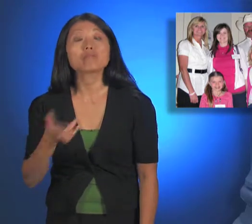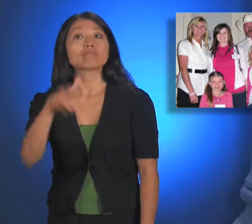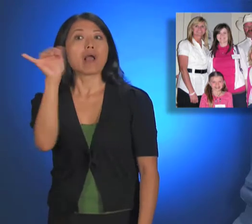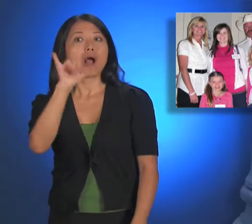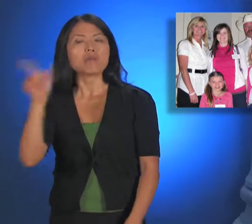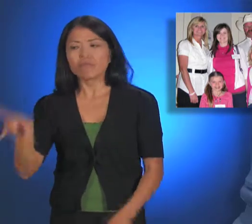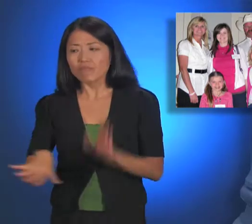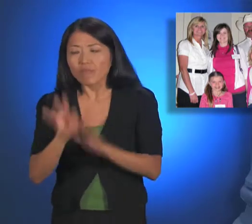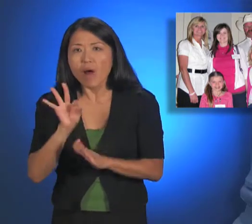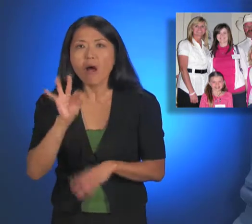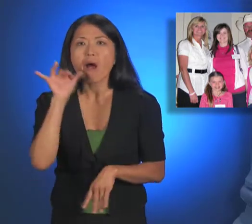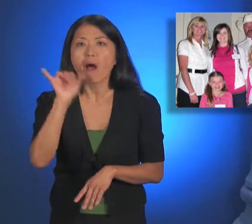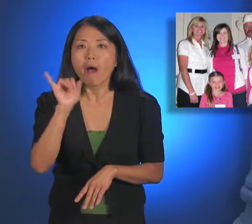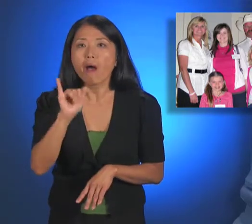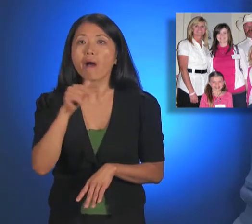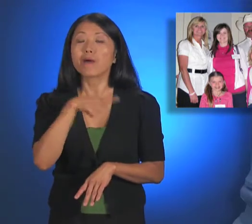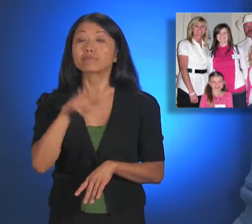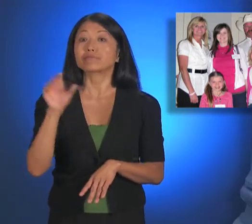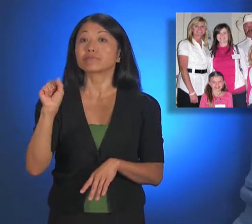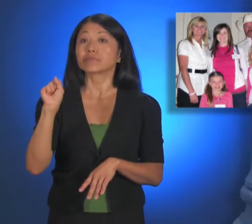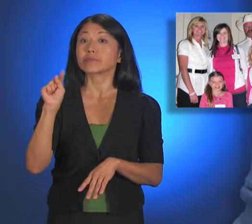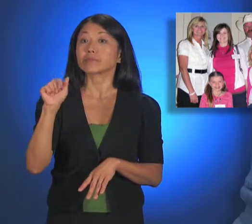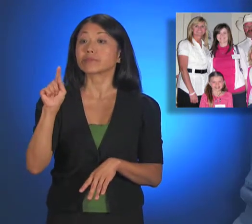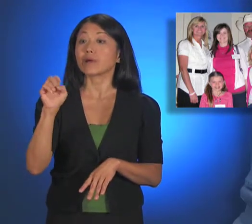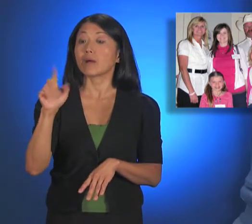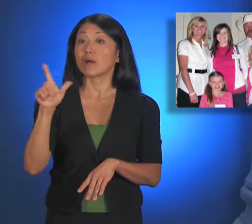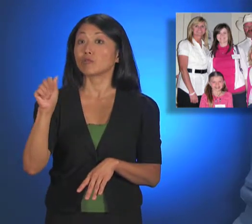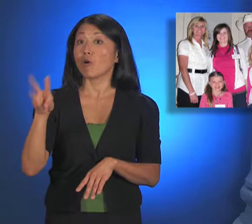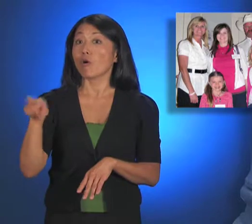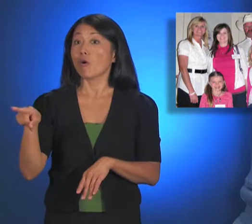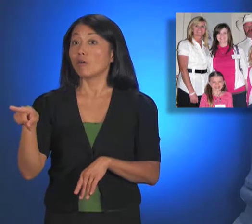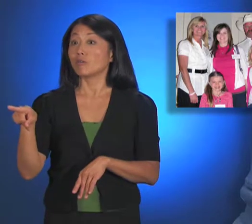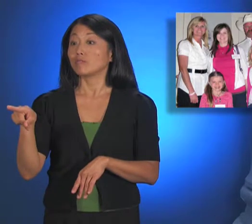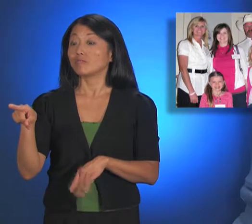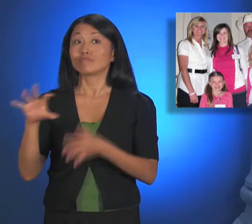He also discovered that the state law was tied